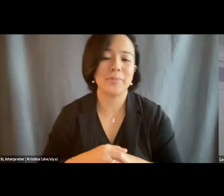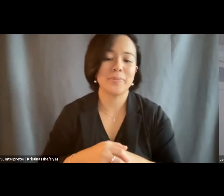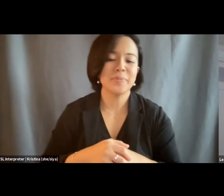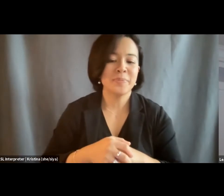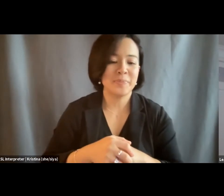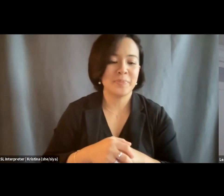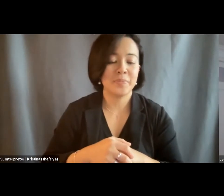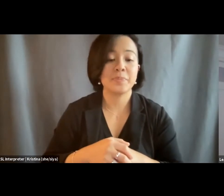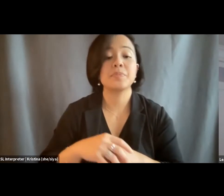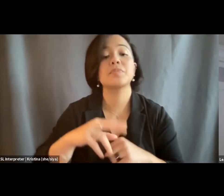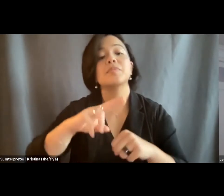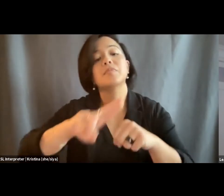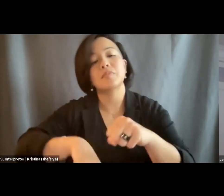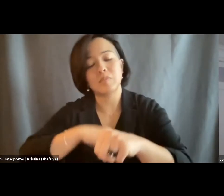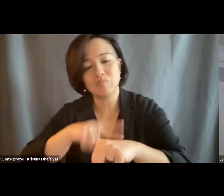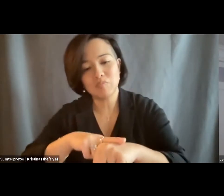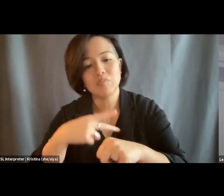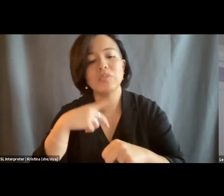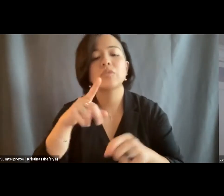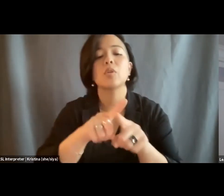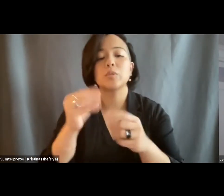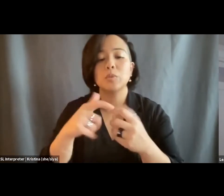Of course, I do want also to thank FCDO.